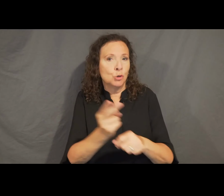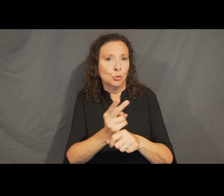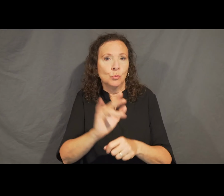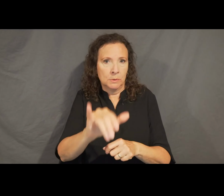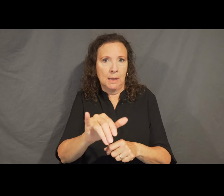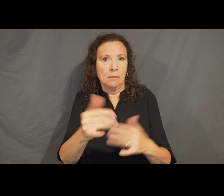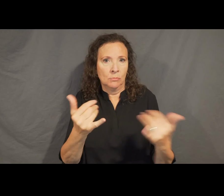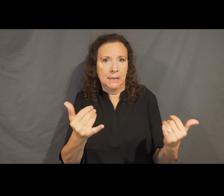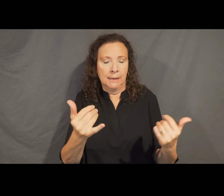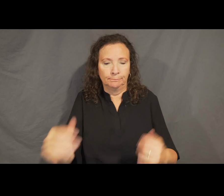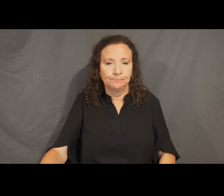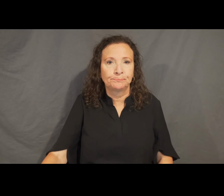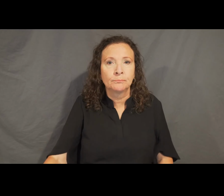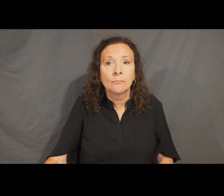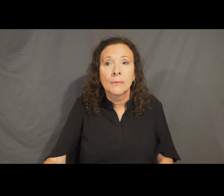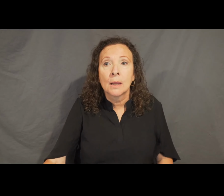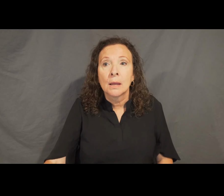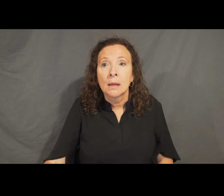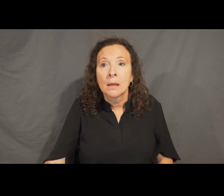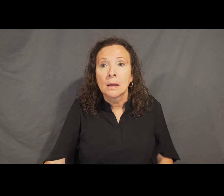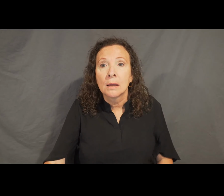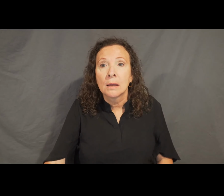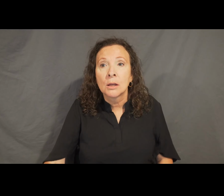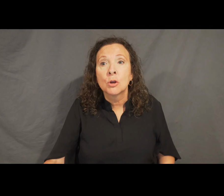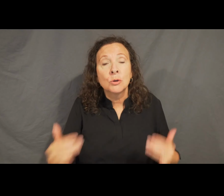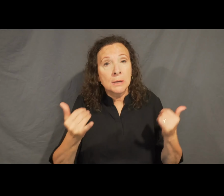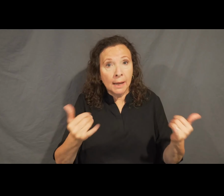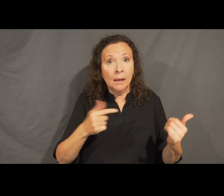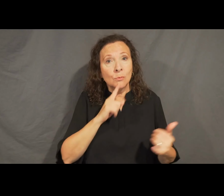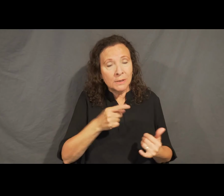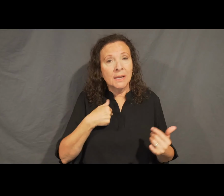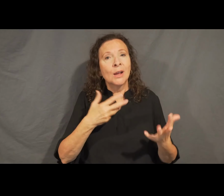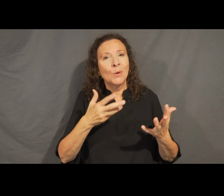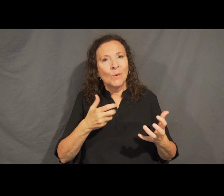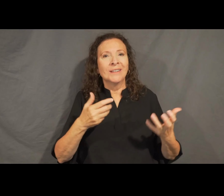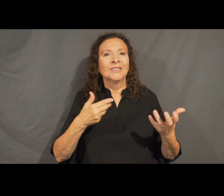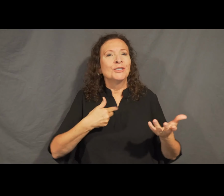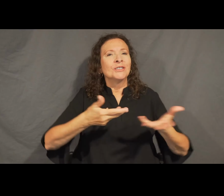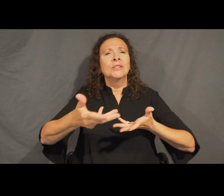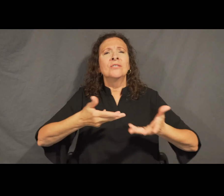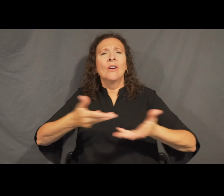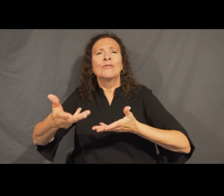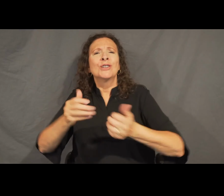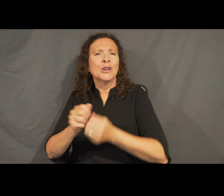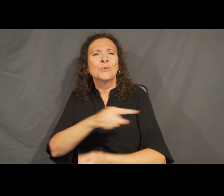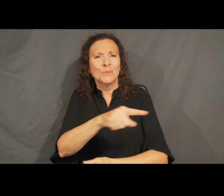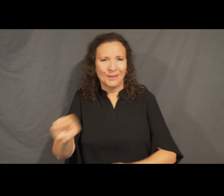For the time being, what I really want to do is have that conversation with you, like I said.